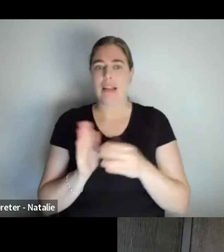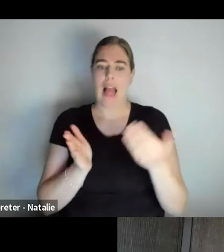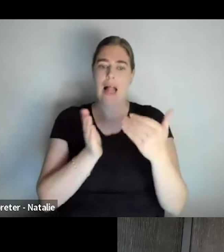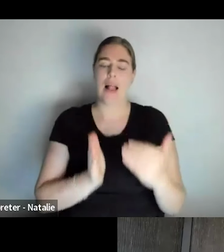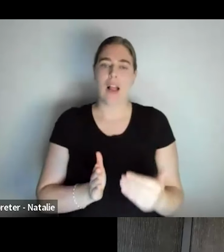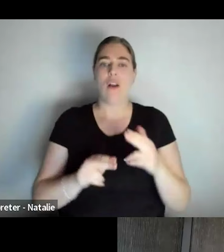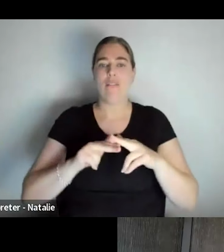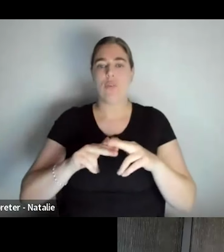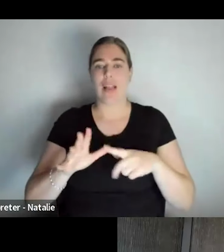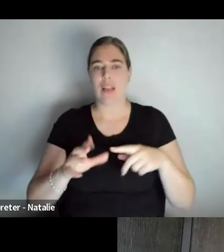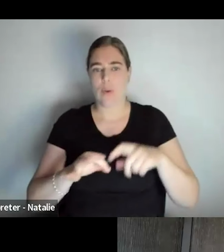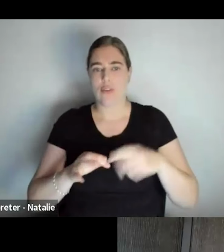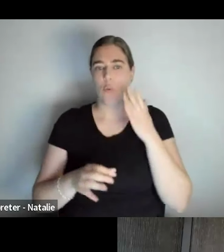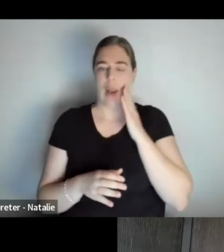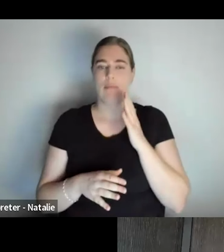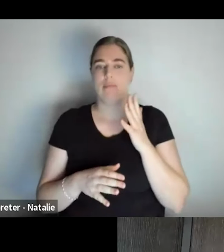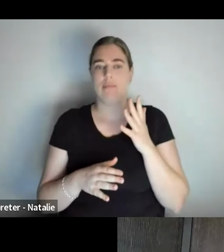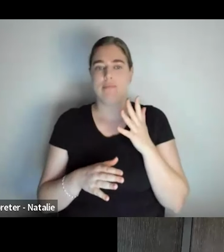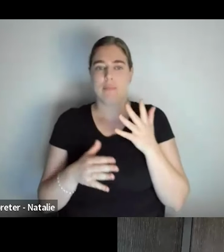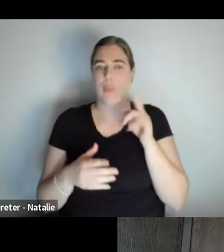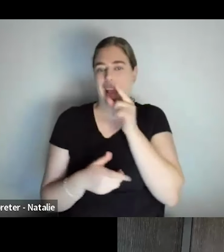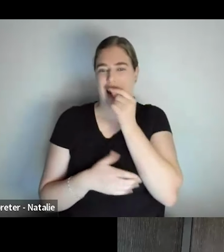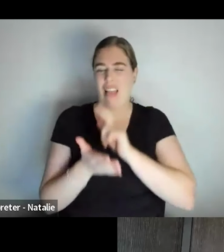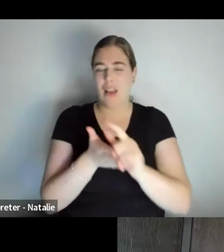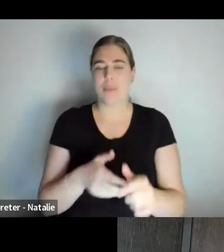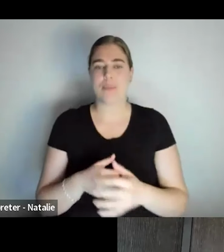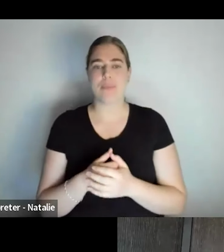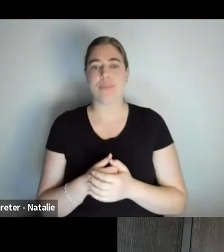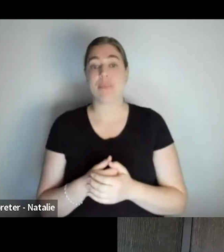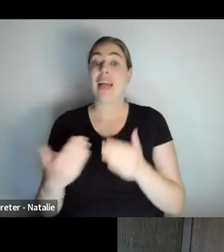asked questions as we go through. Thank you so much watching this,